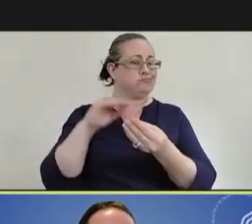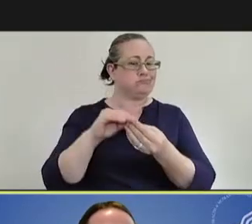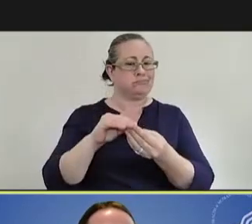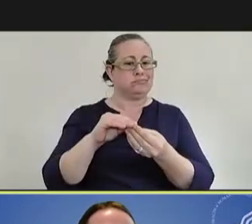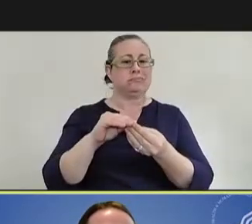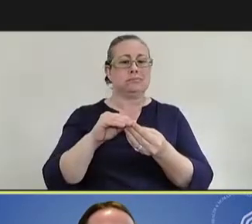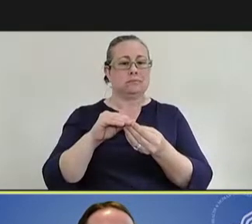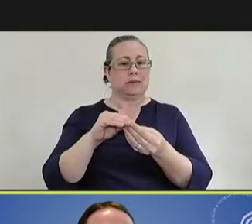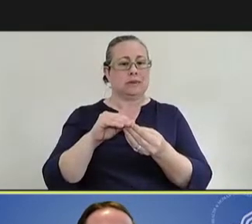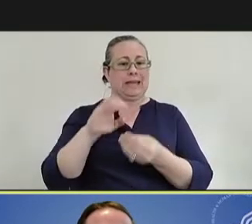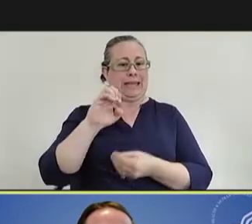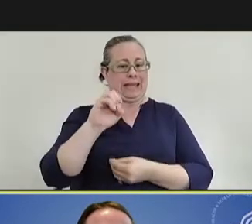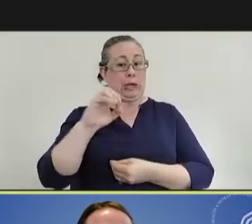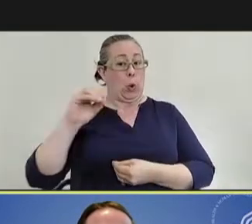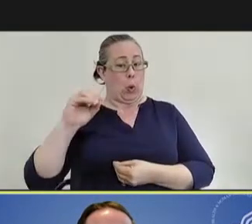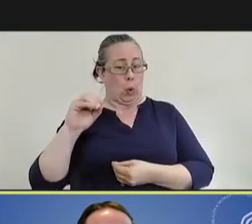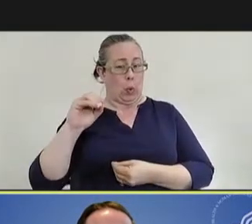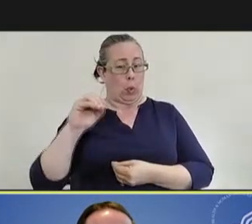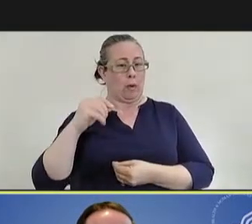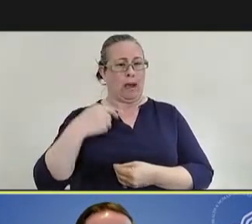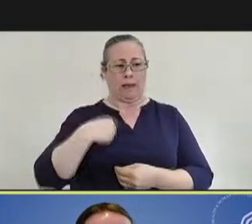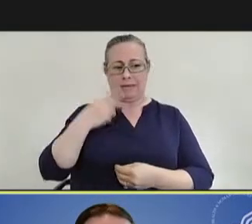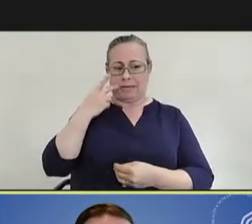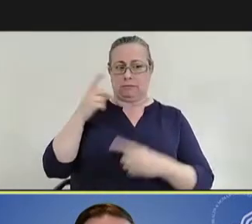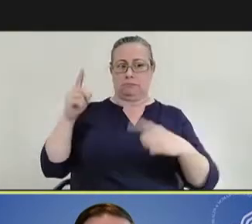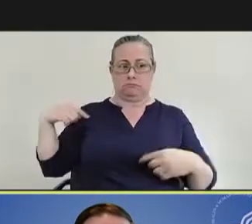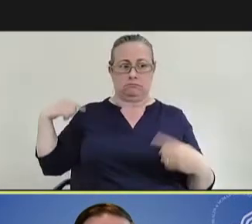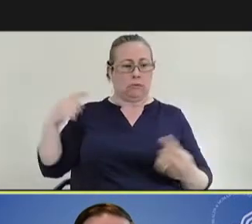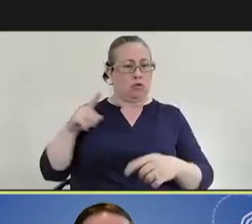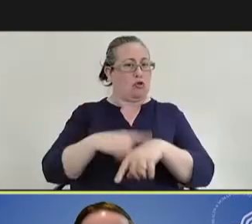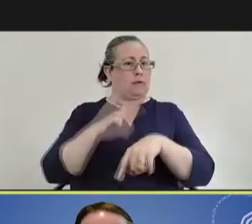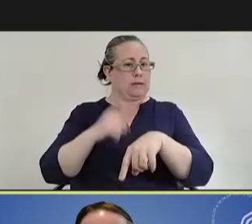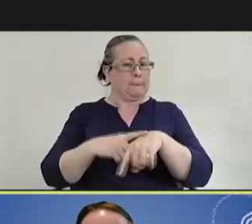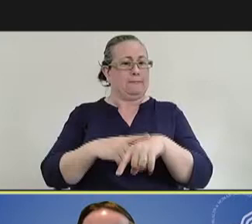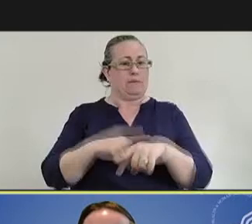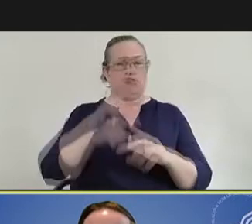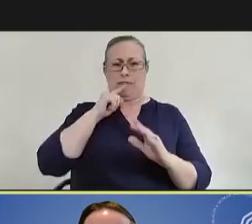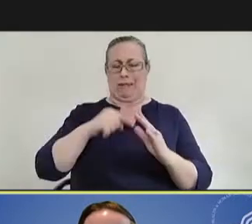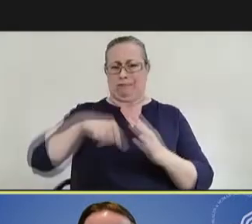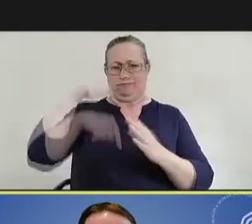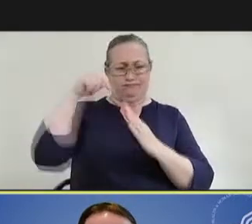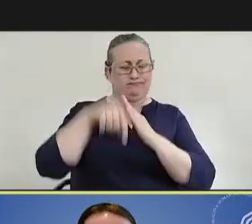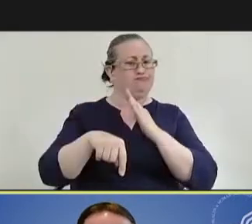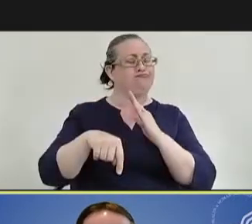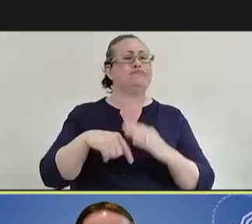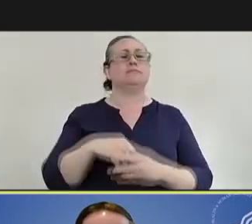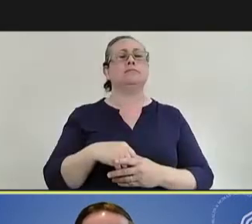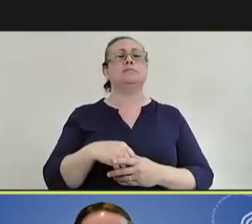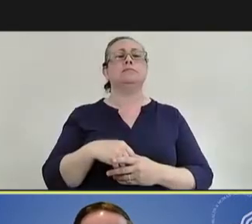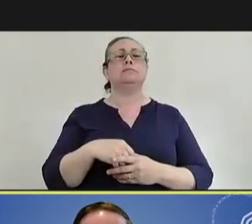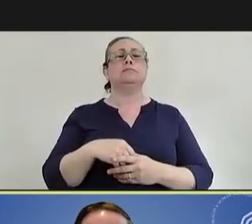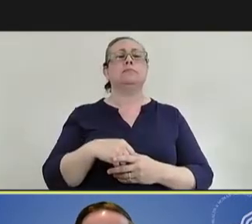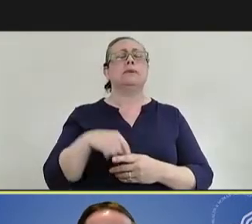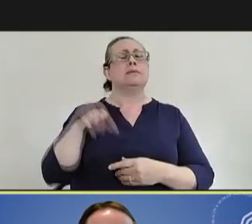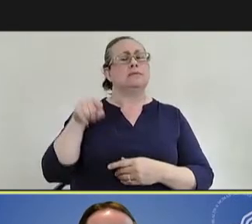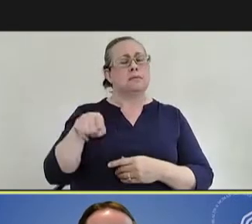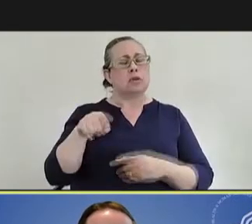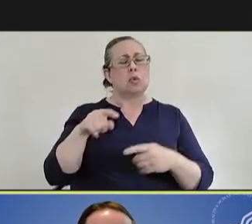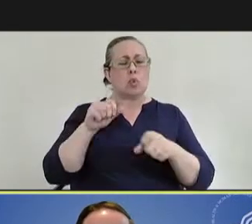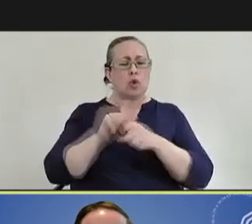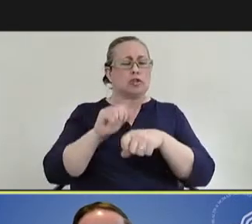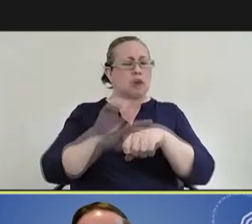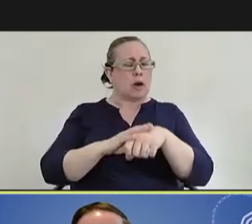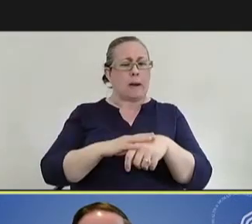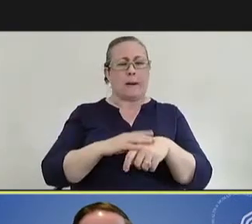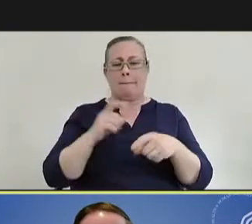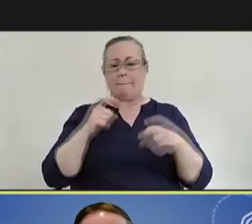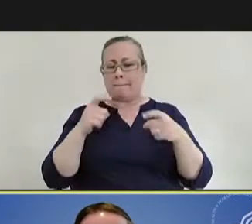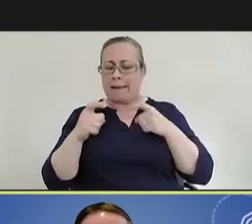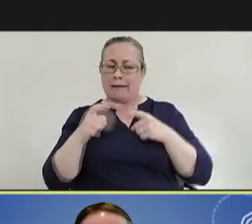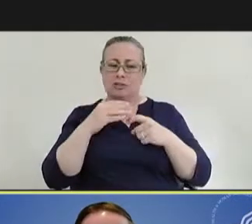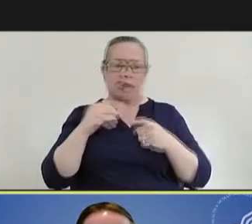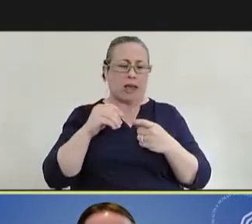where it really works to manage and grapple with the many facets of artificial intelligence,